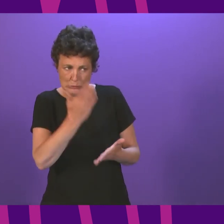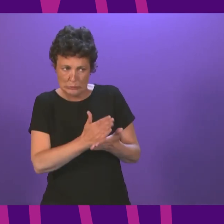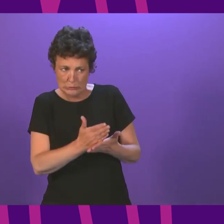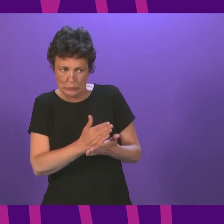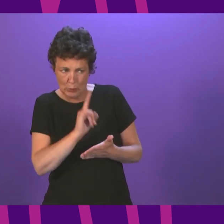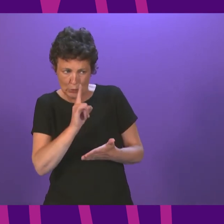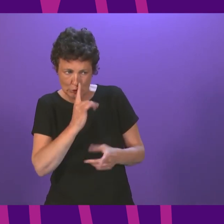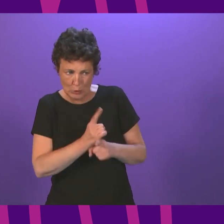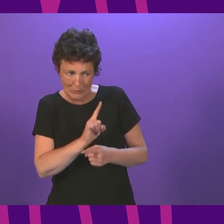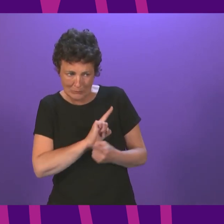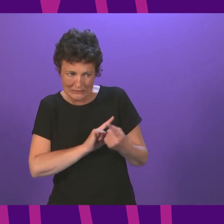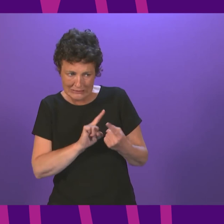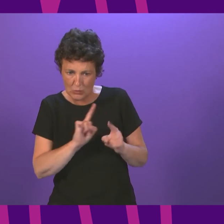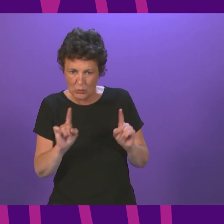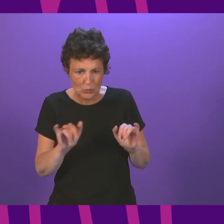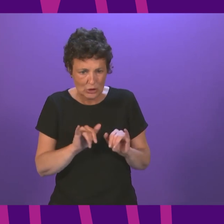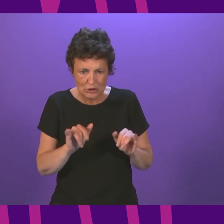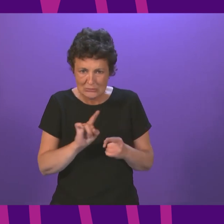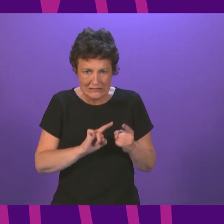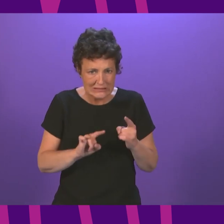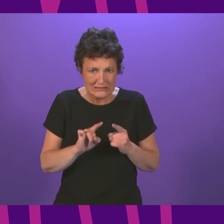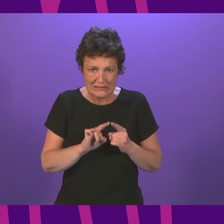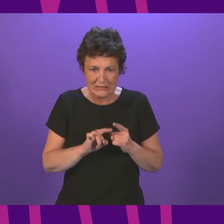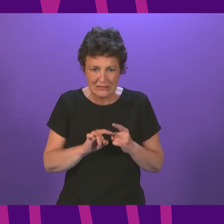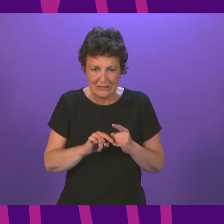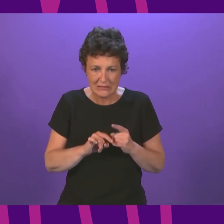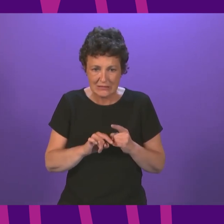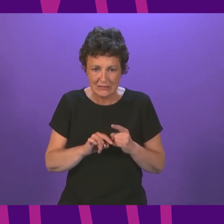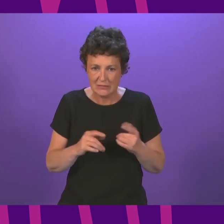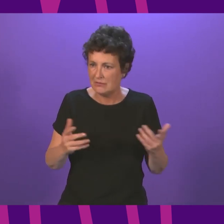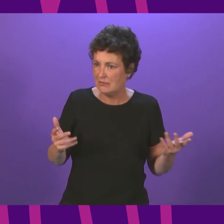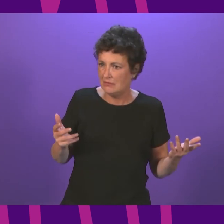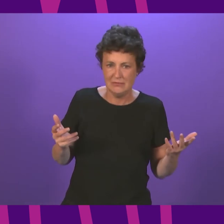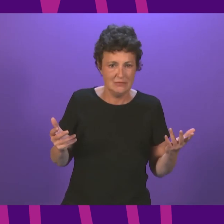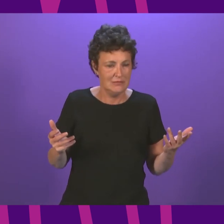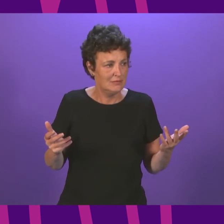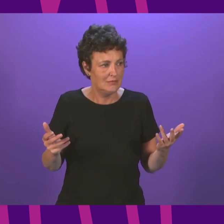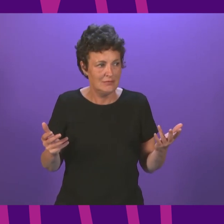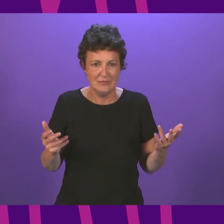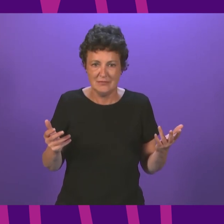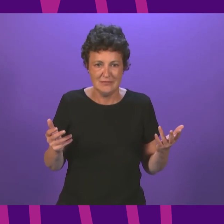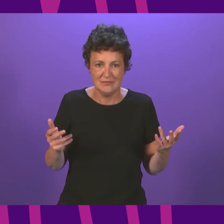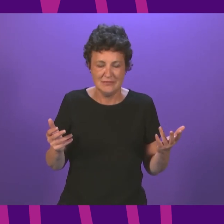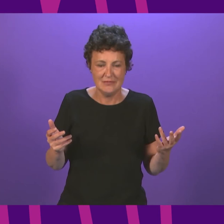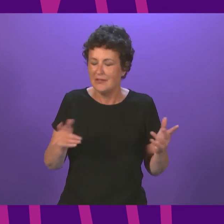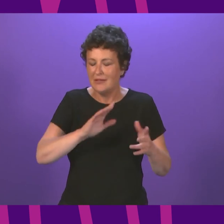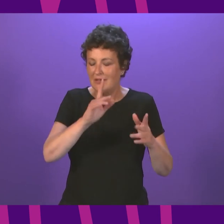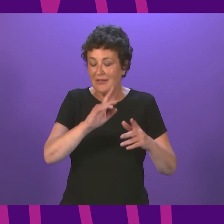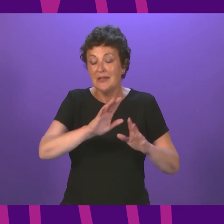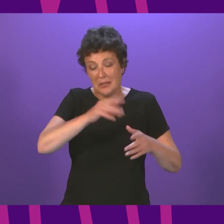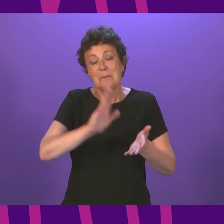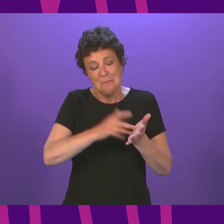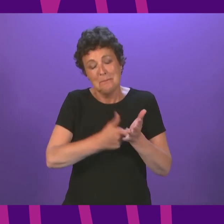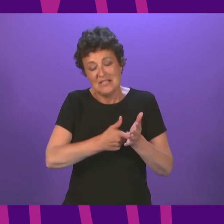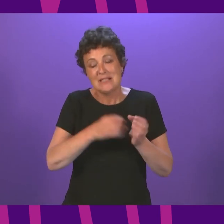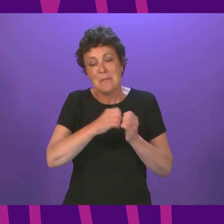I assure the Conservatives that the legislation will not be maintained for a moment longer